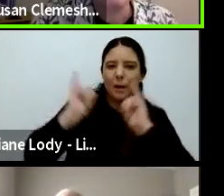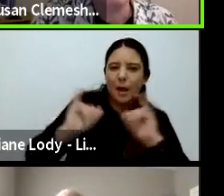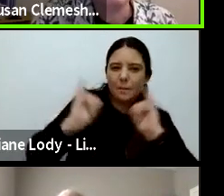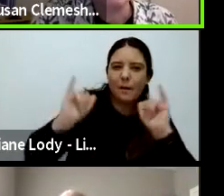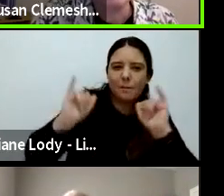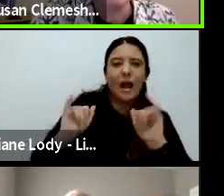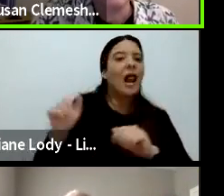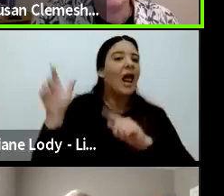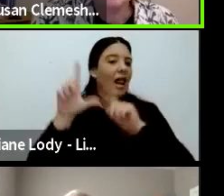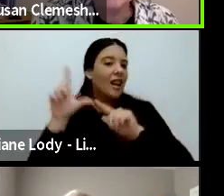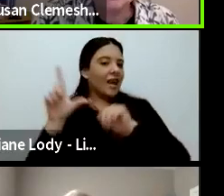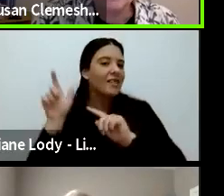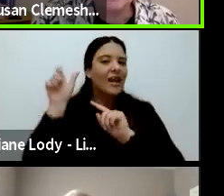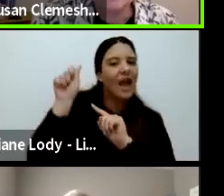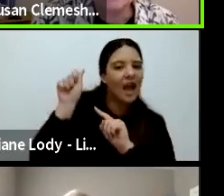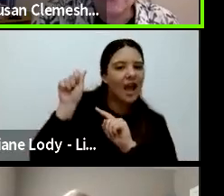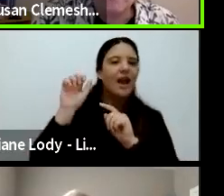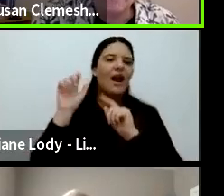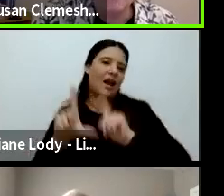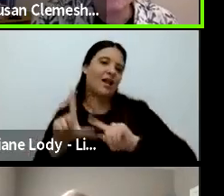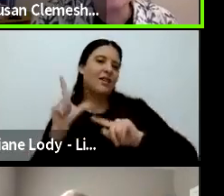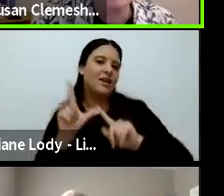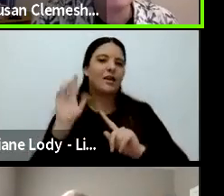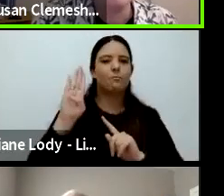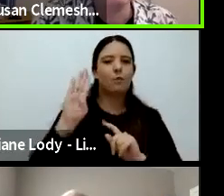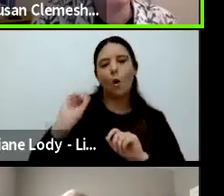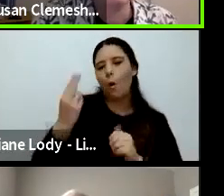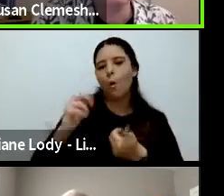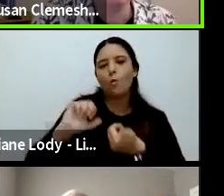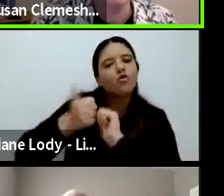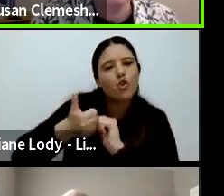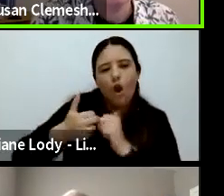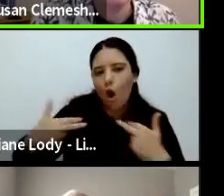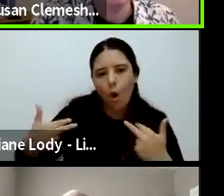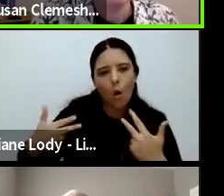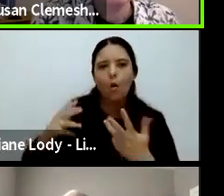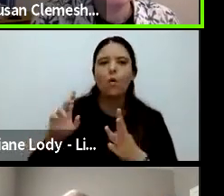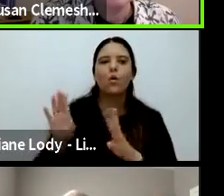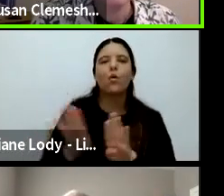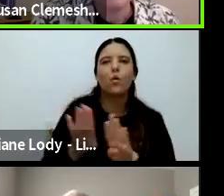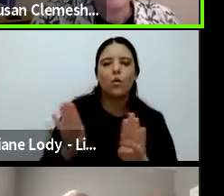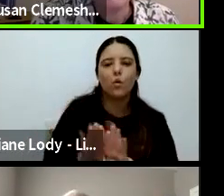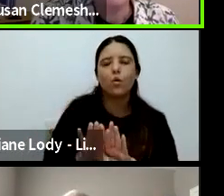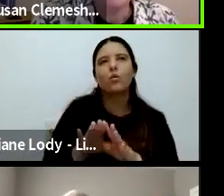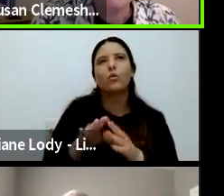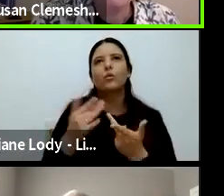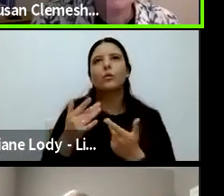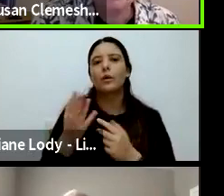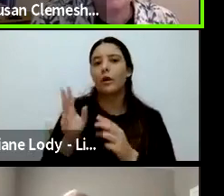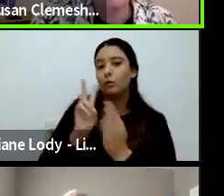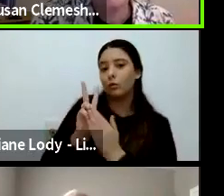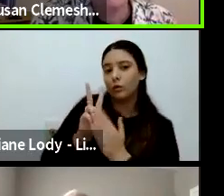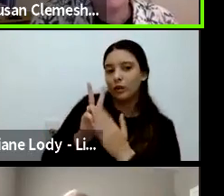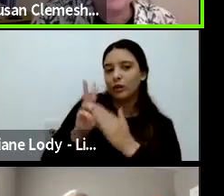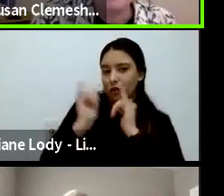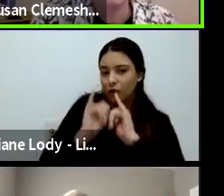playing games and playing games and talking about. ut indigenous this indigenous people. e, and so And so, so and talking about